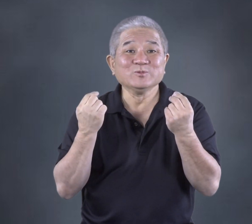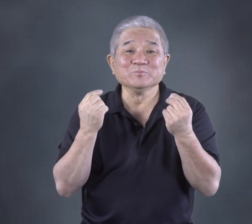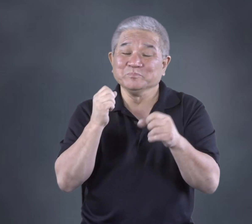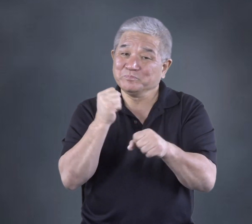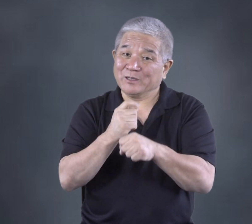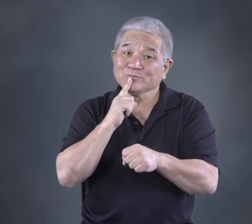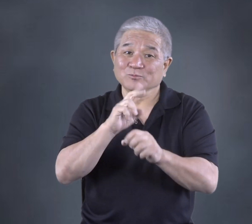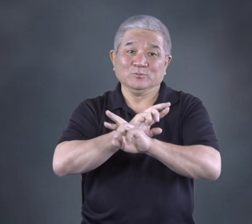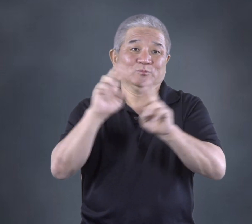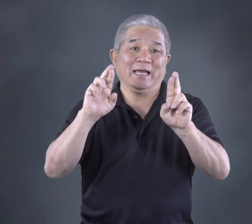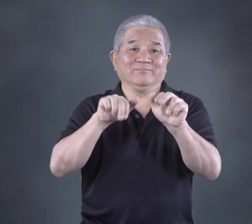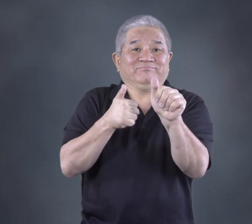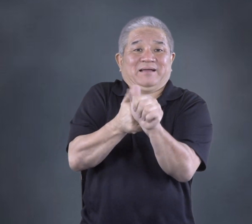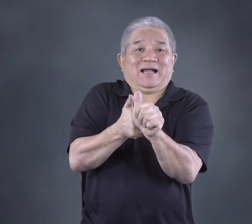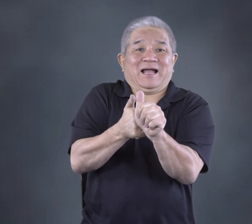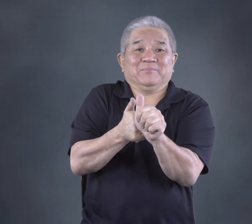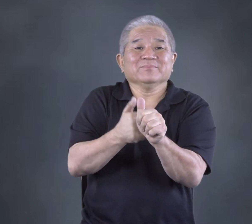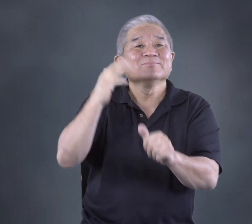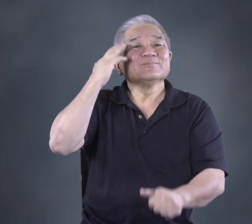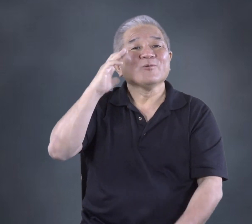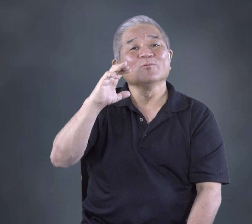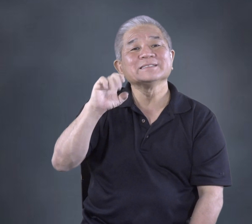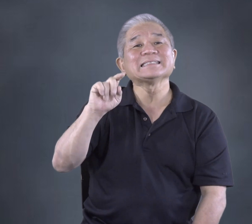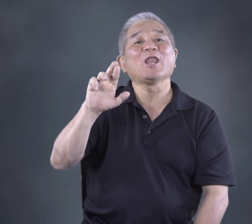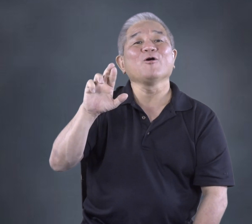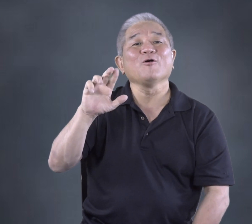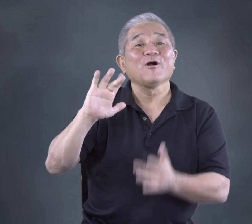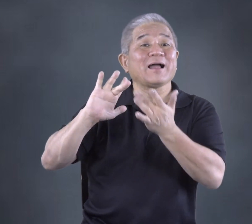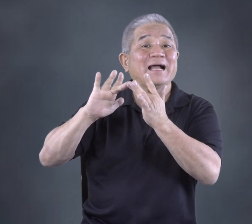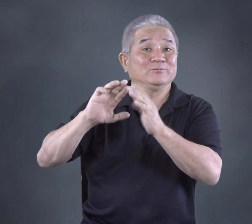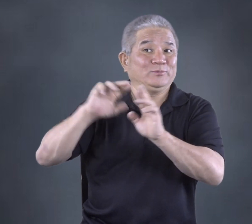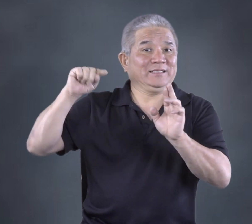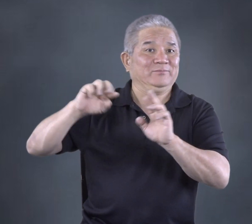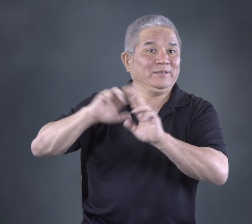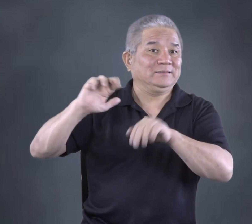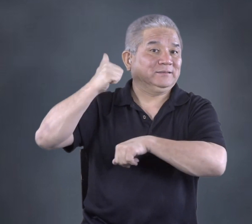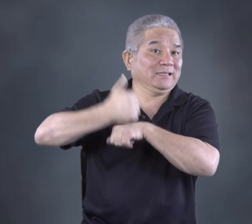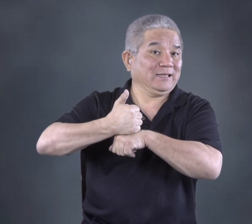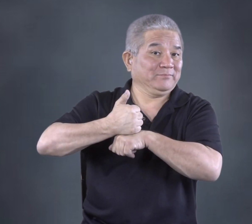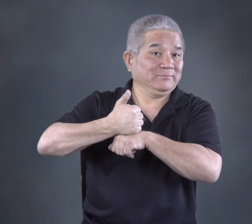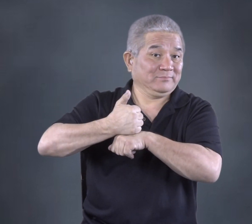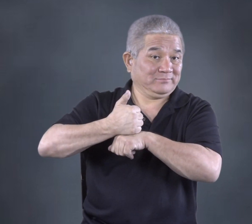You may have to use your smartphone using your cellular connection.